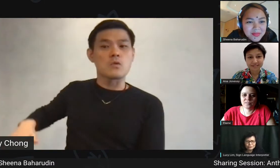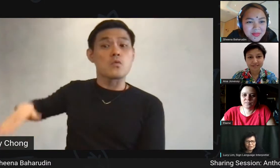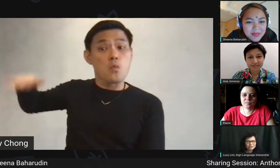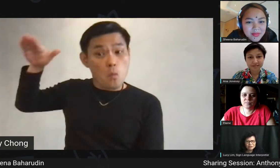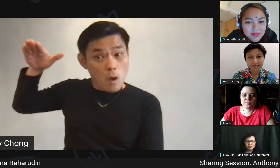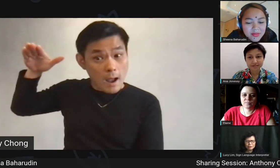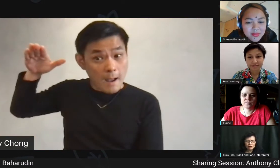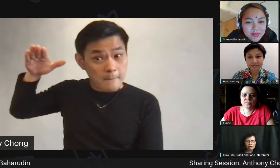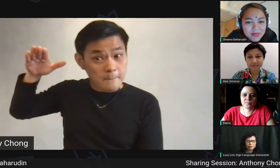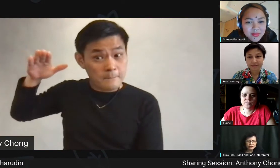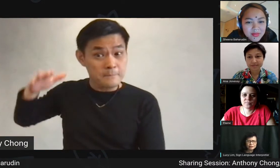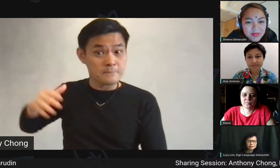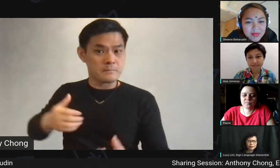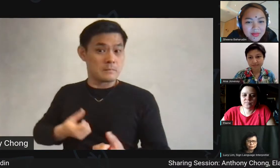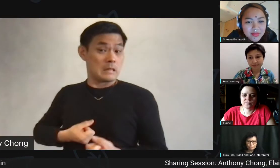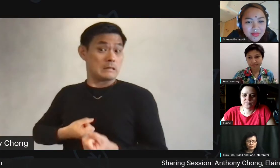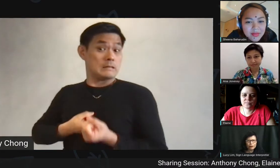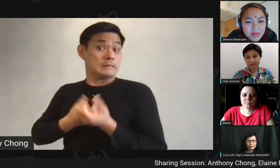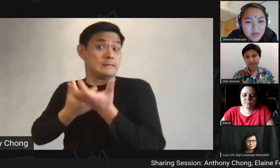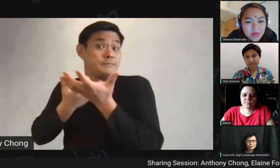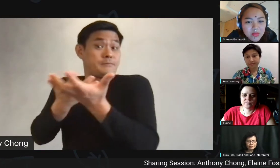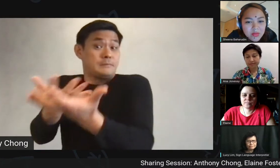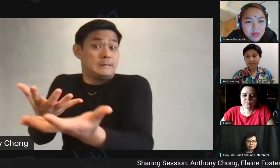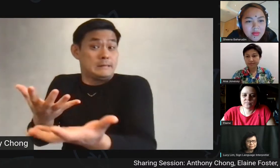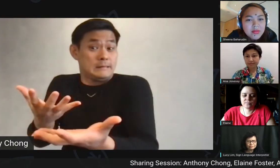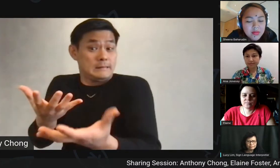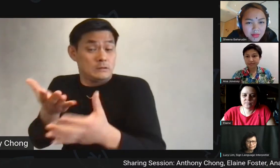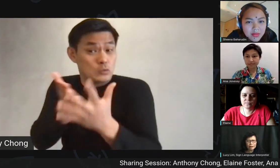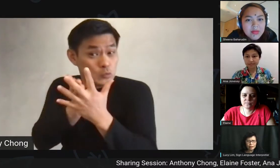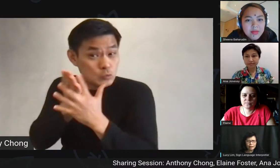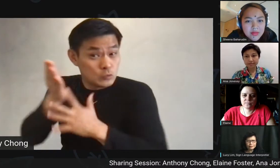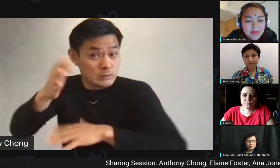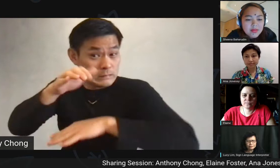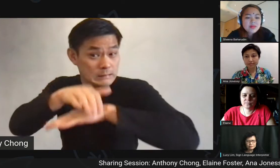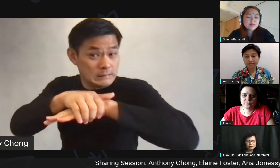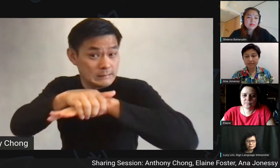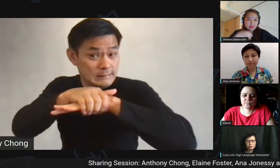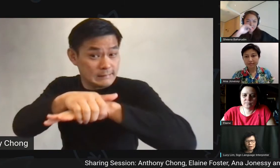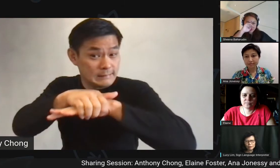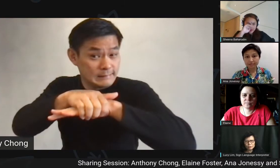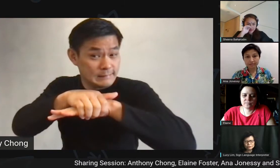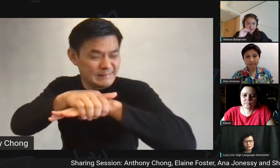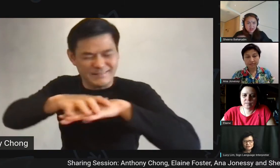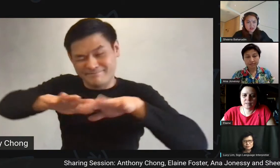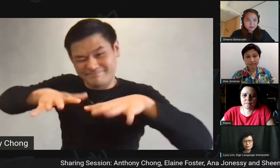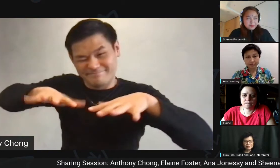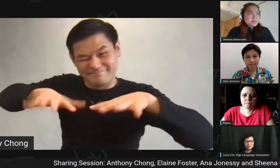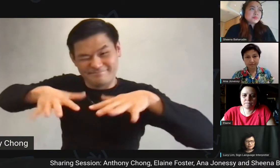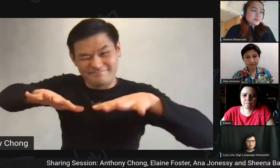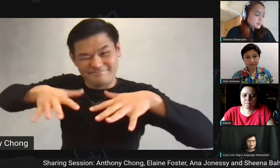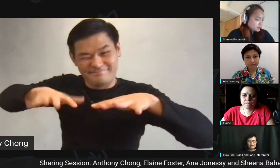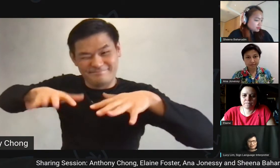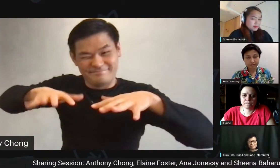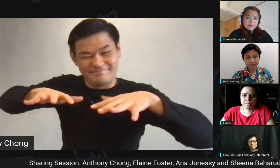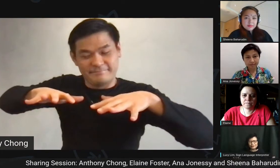The reason is because as I grew up, and you know, I want to express it in English,